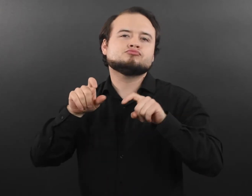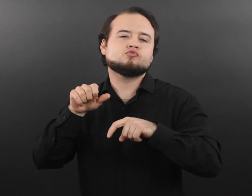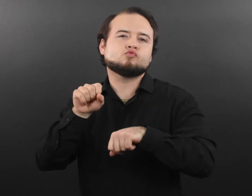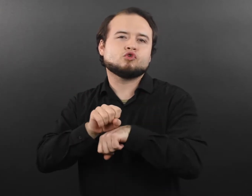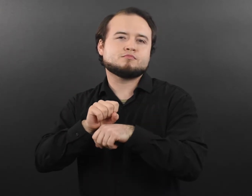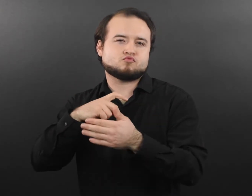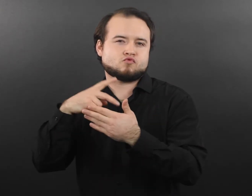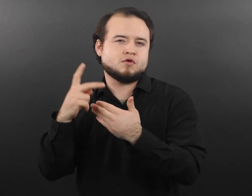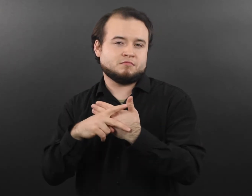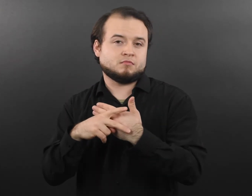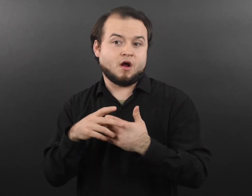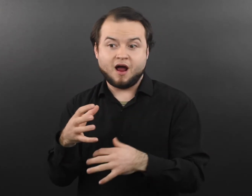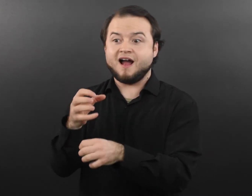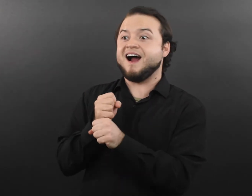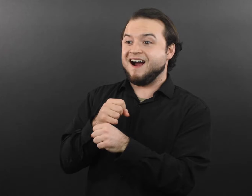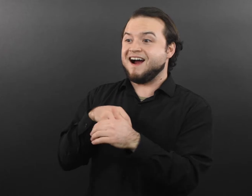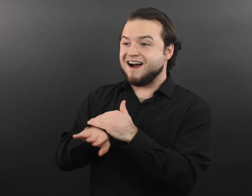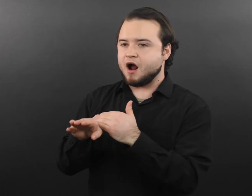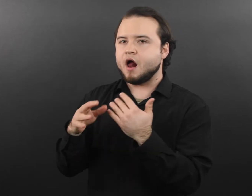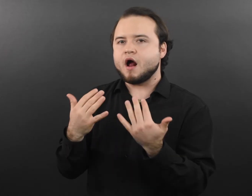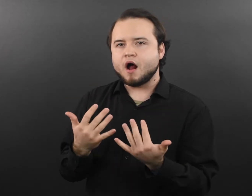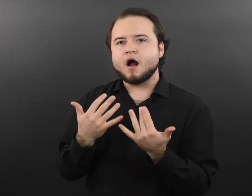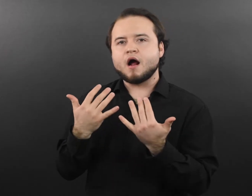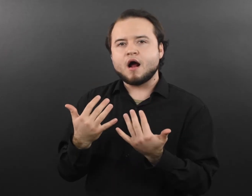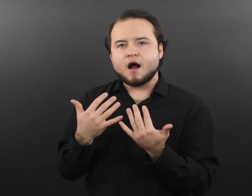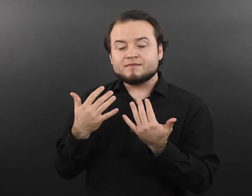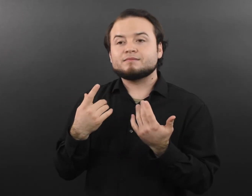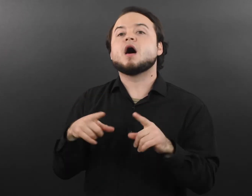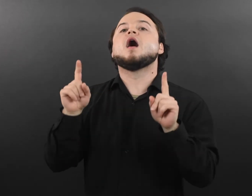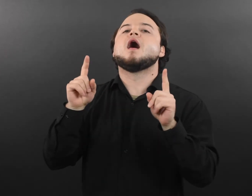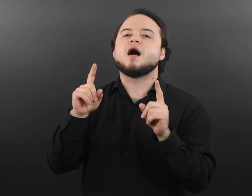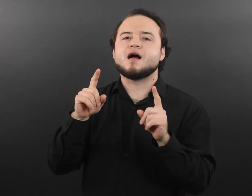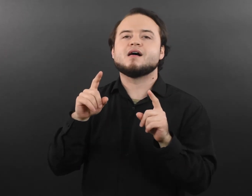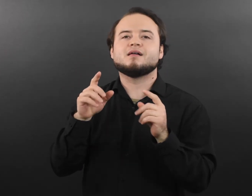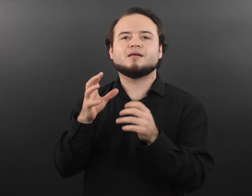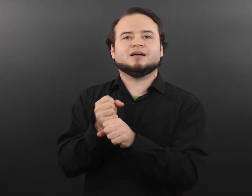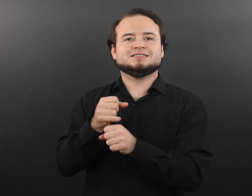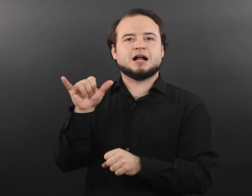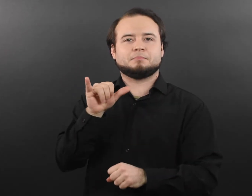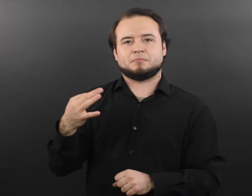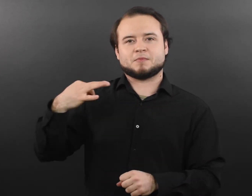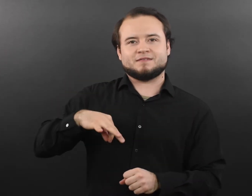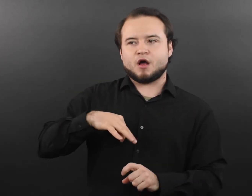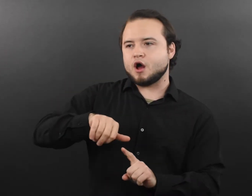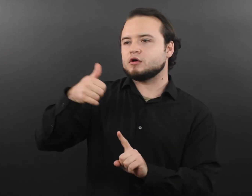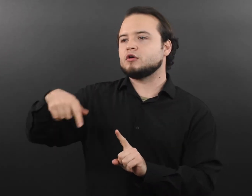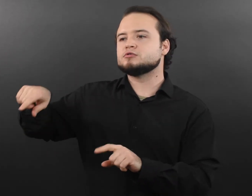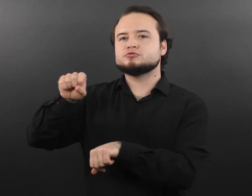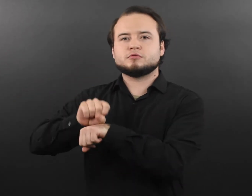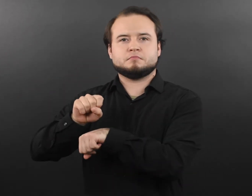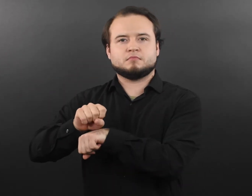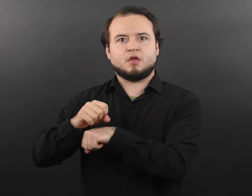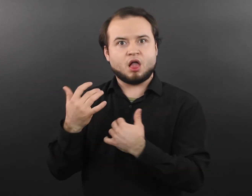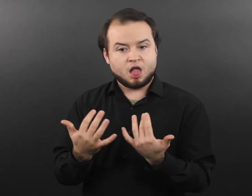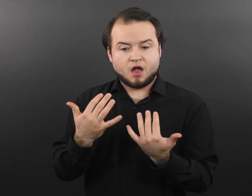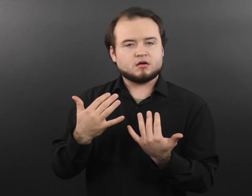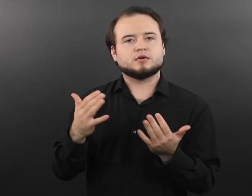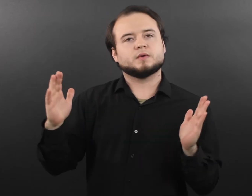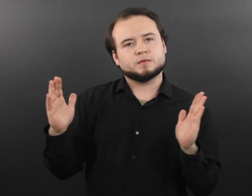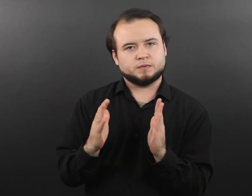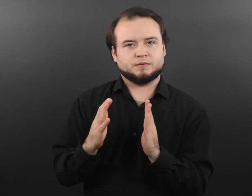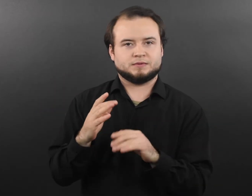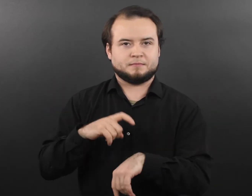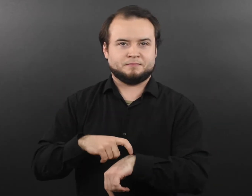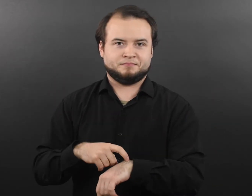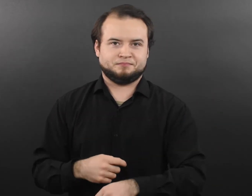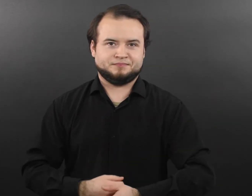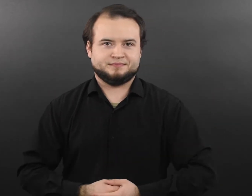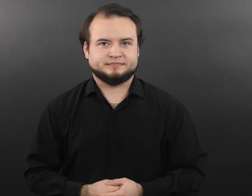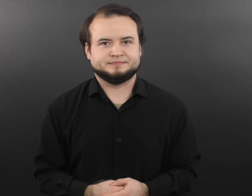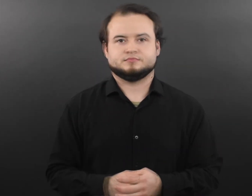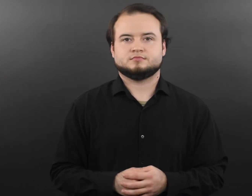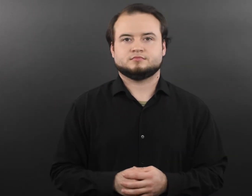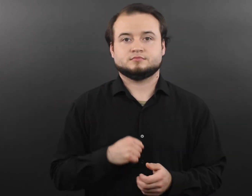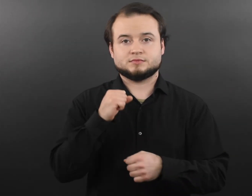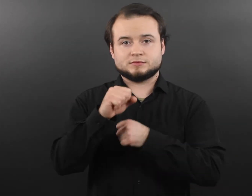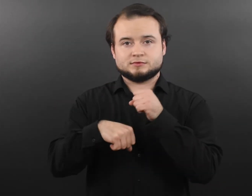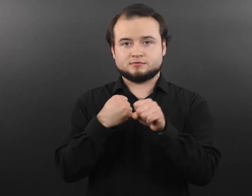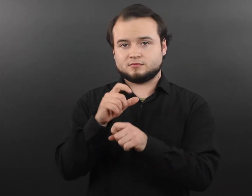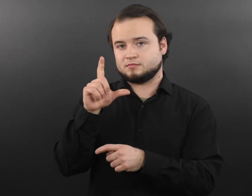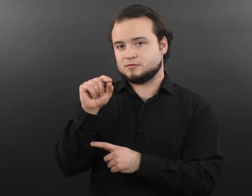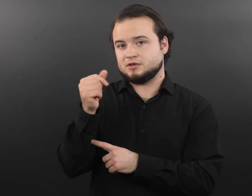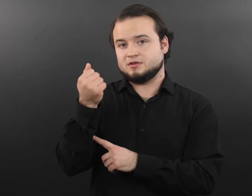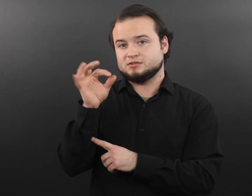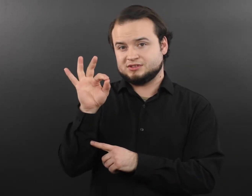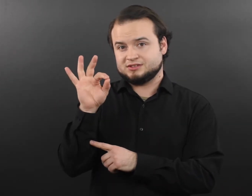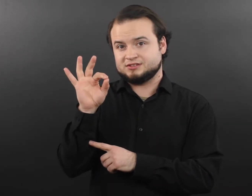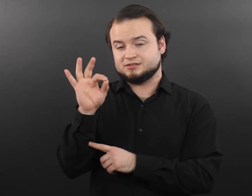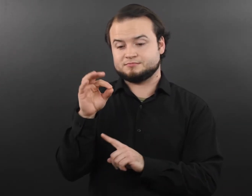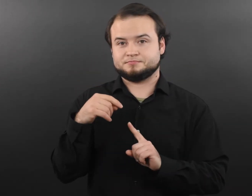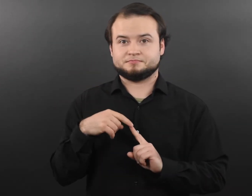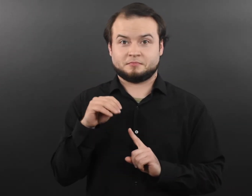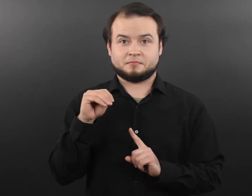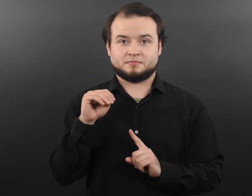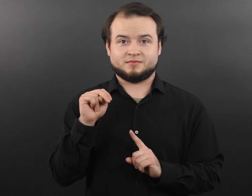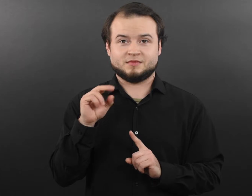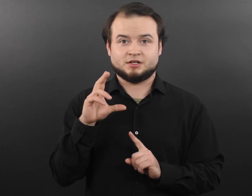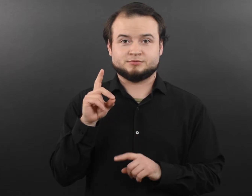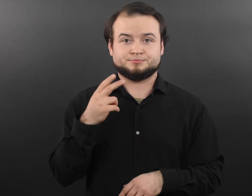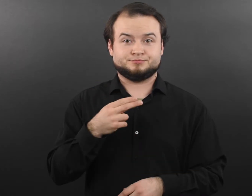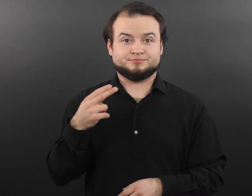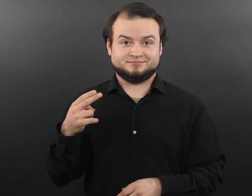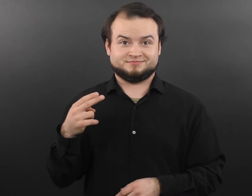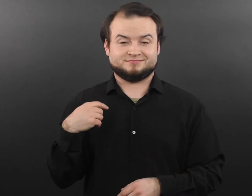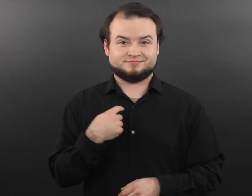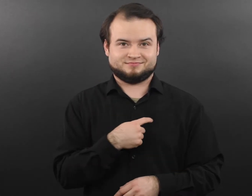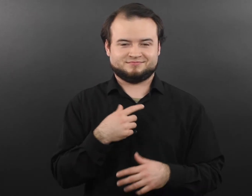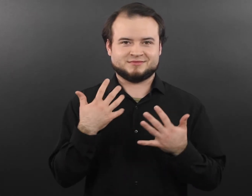trial work program) to begin receiving the same benefits as other employees. In 2019, MNCDHH